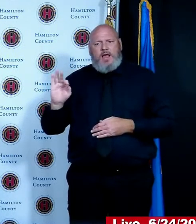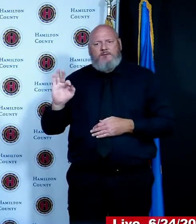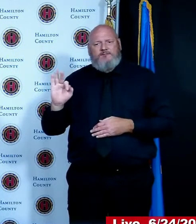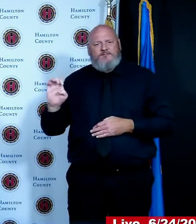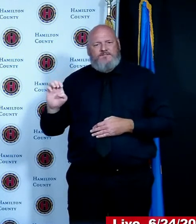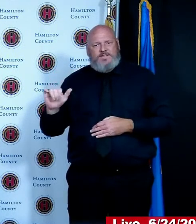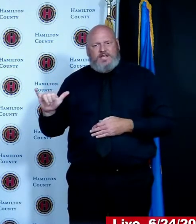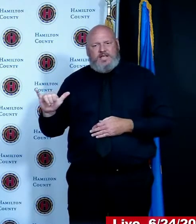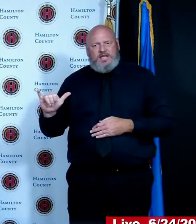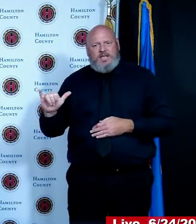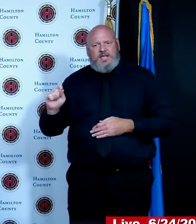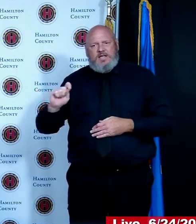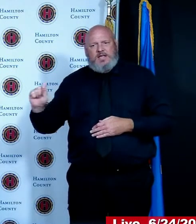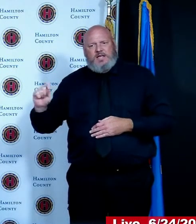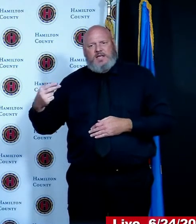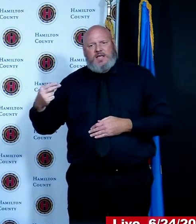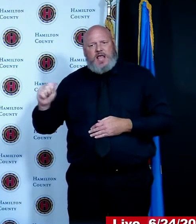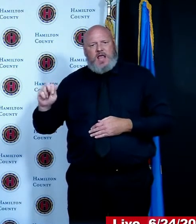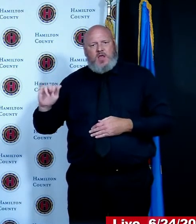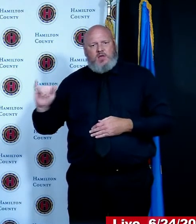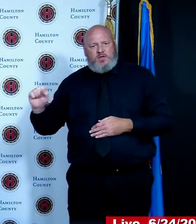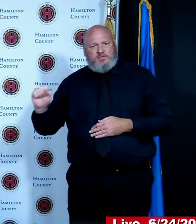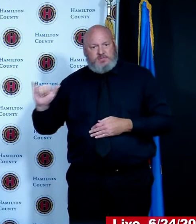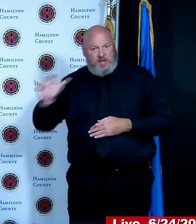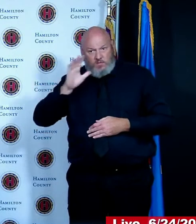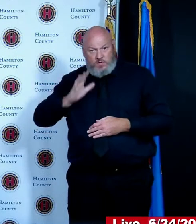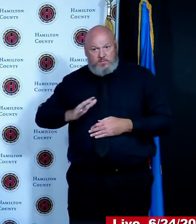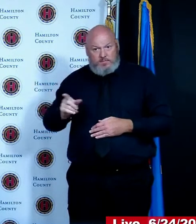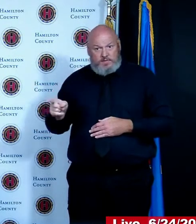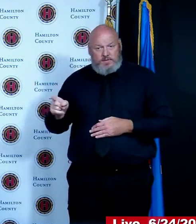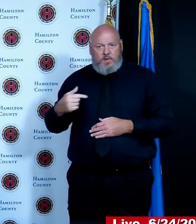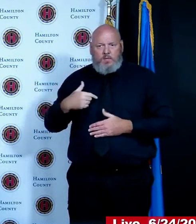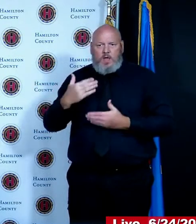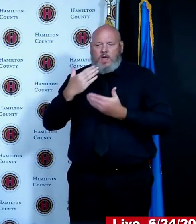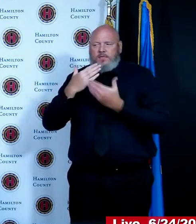everybody in this community is getting this message whether it's on Lincoln